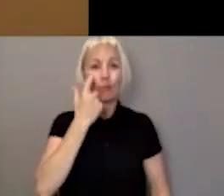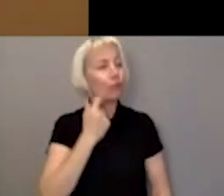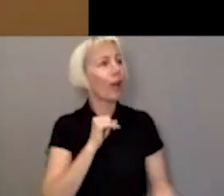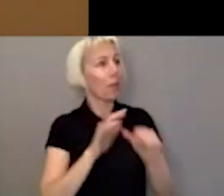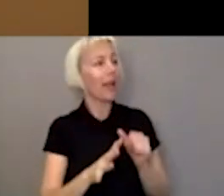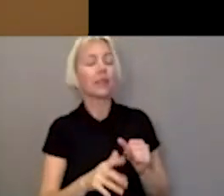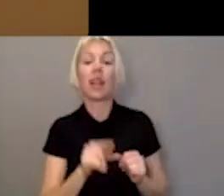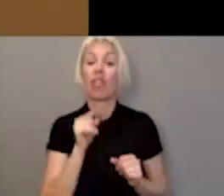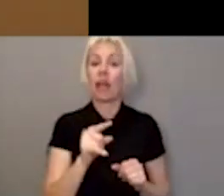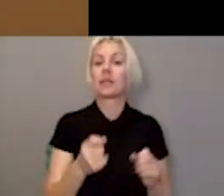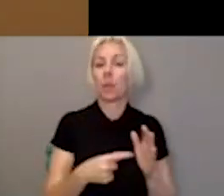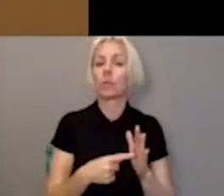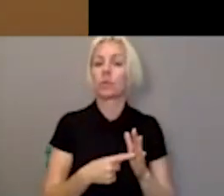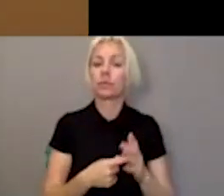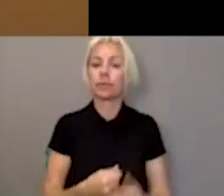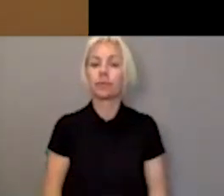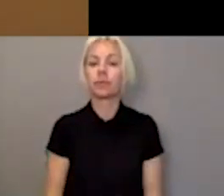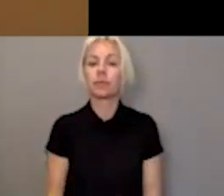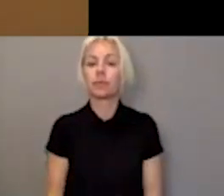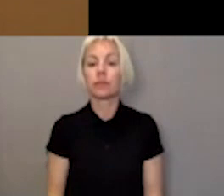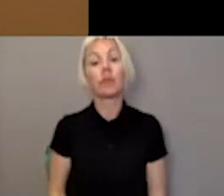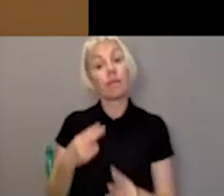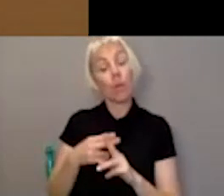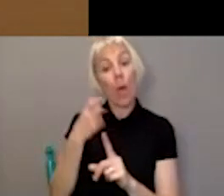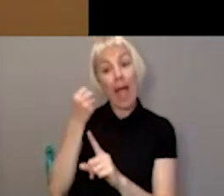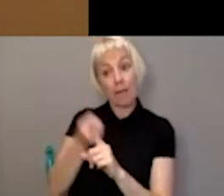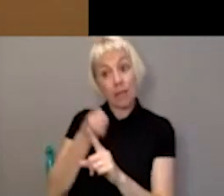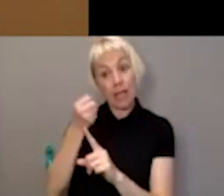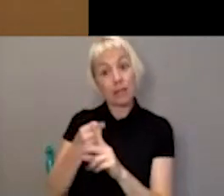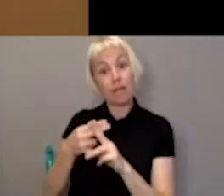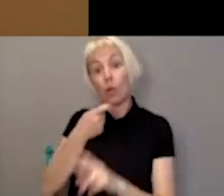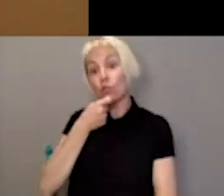of advocating, it is really important to be able to teach your children with disability